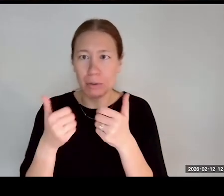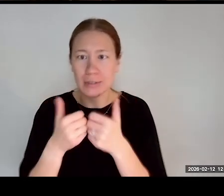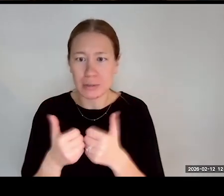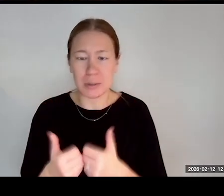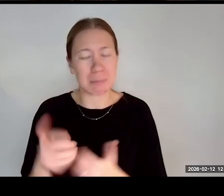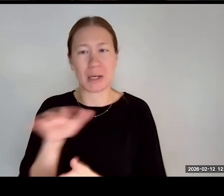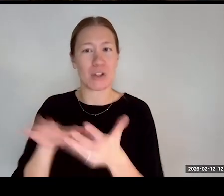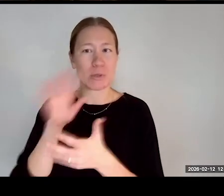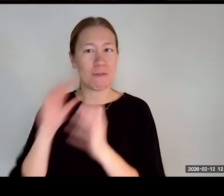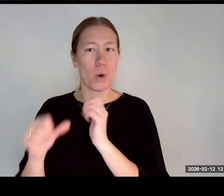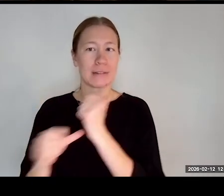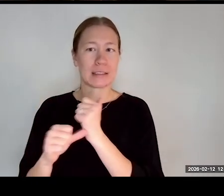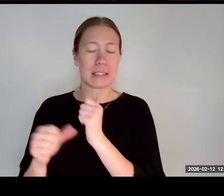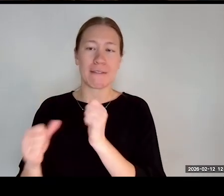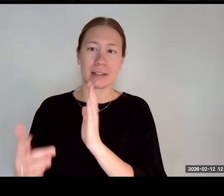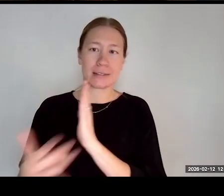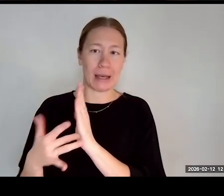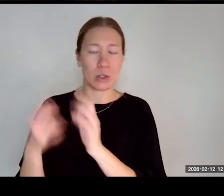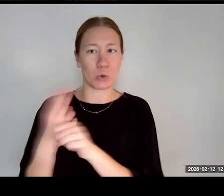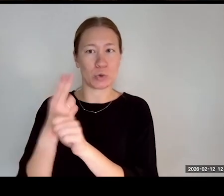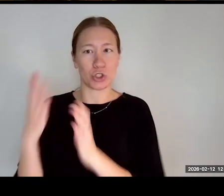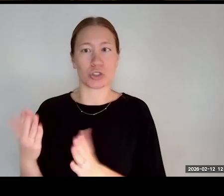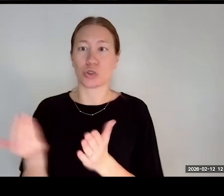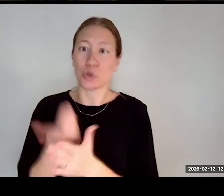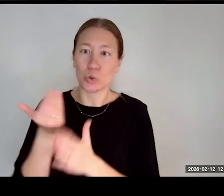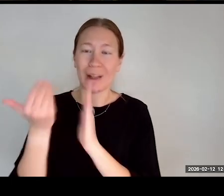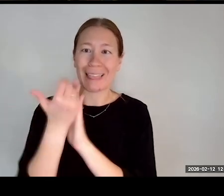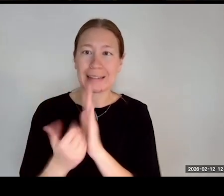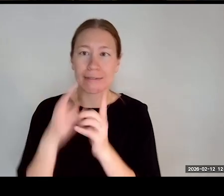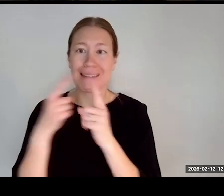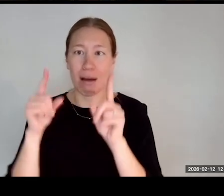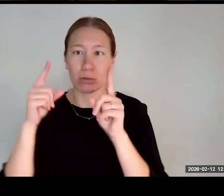for assistive tech users if they're hearing new lists announced every time one bullet point is read out.